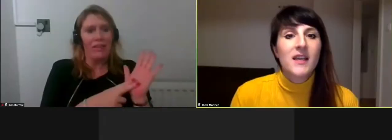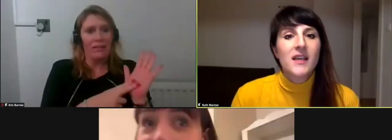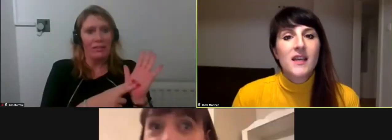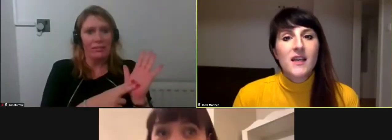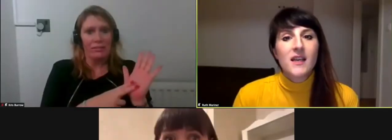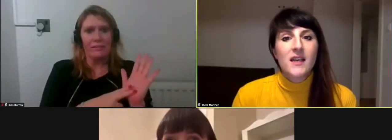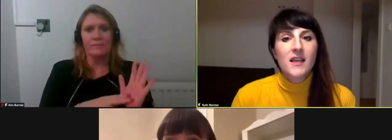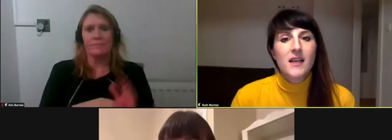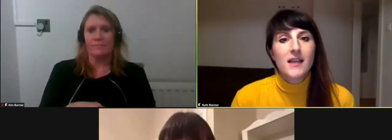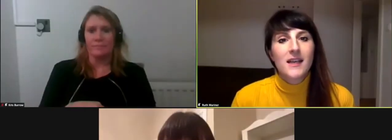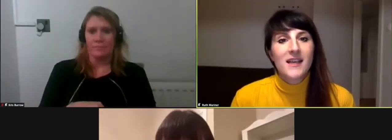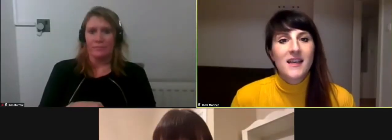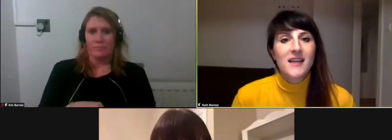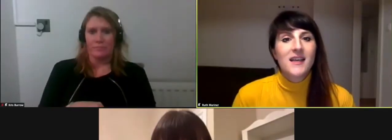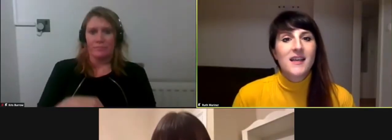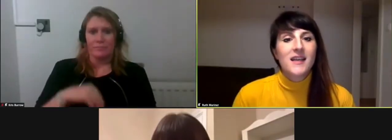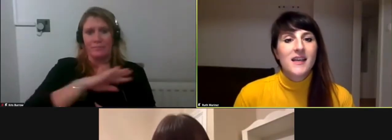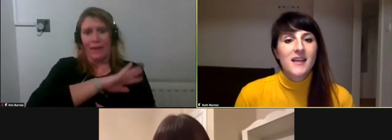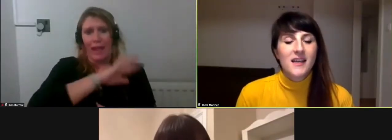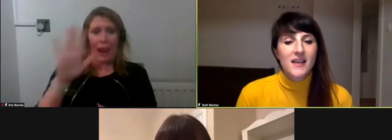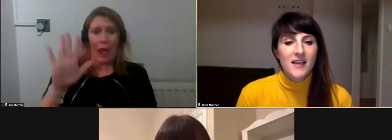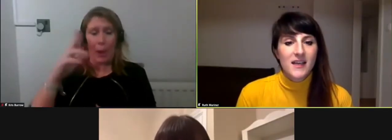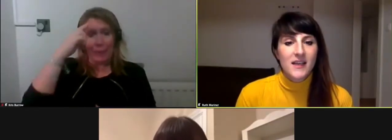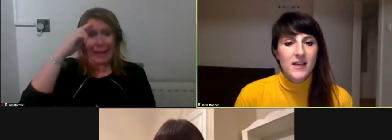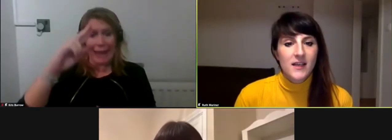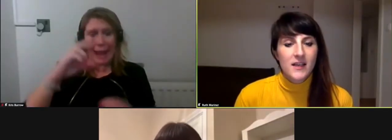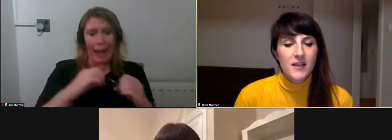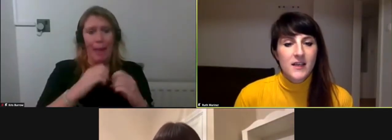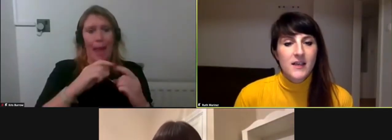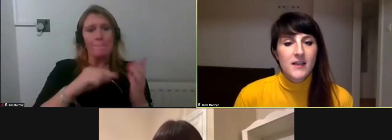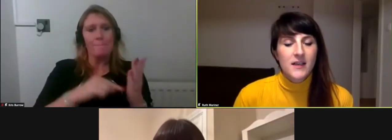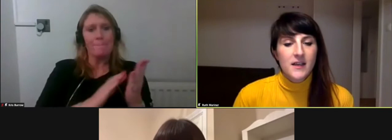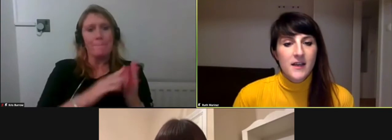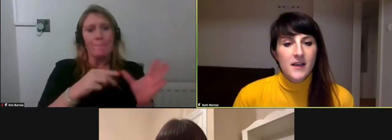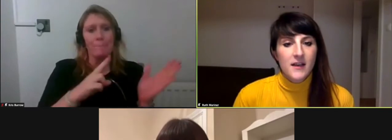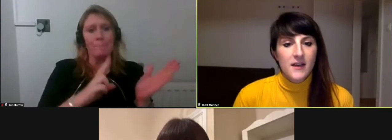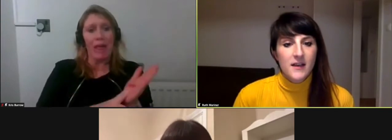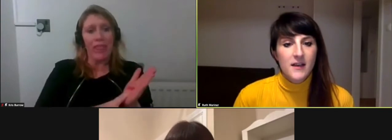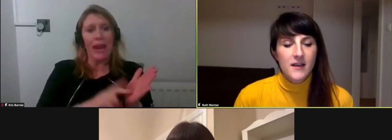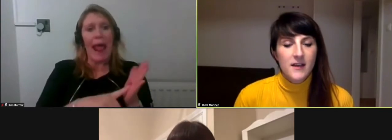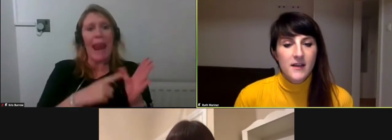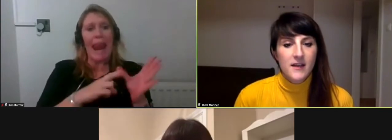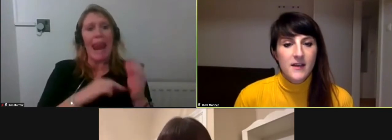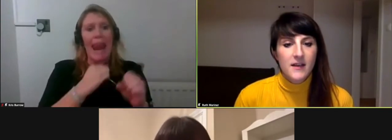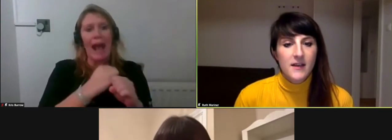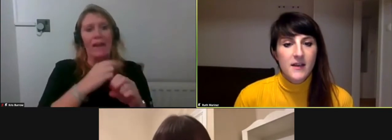Hi everyone, my name is Bethan Langford, I am a operatic mezzo-soprano